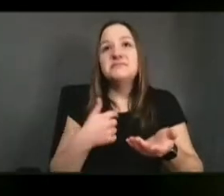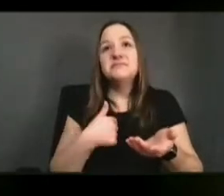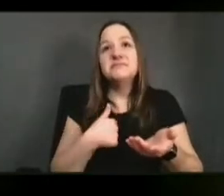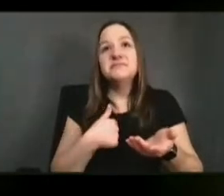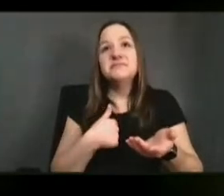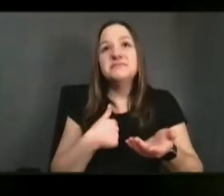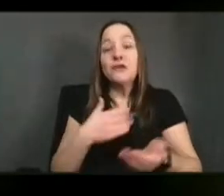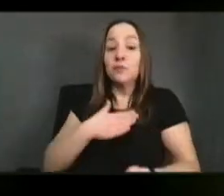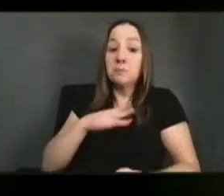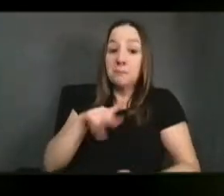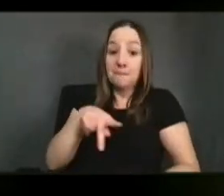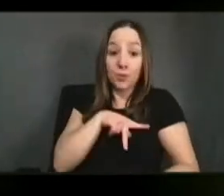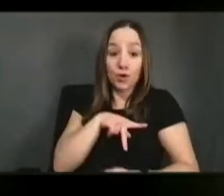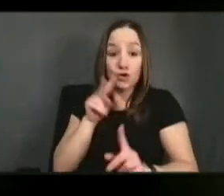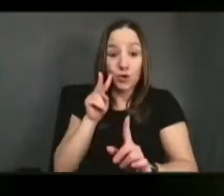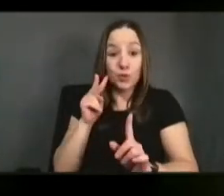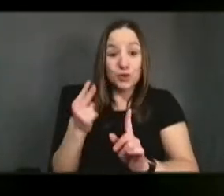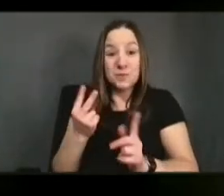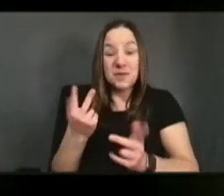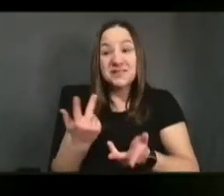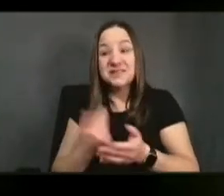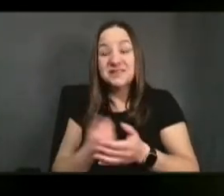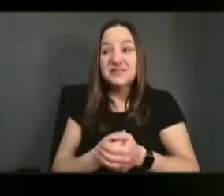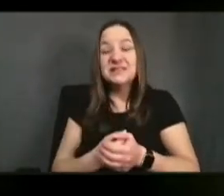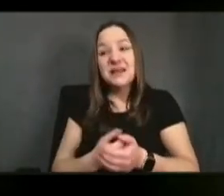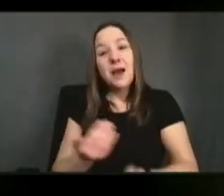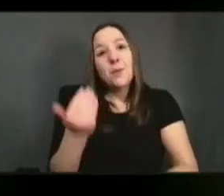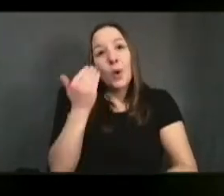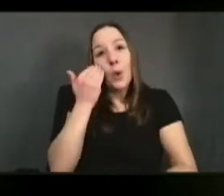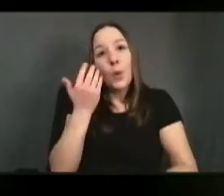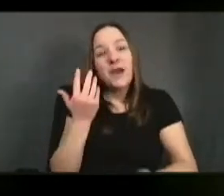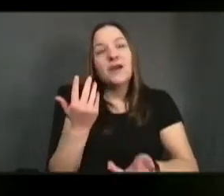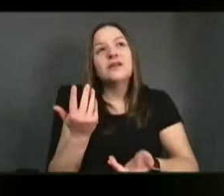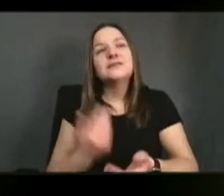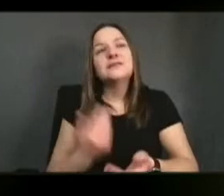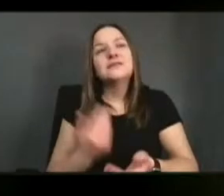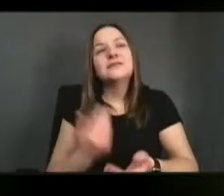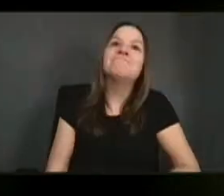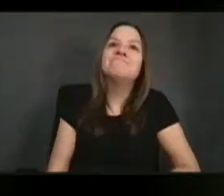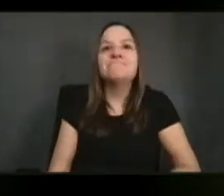know, I've been I look at this and you know, probably from a personal perspective of being